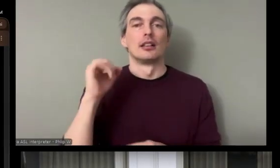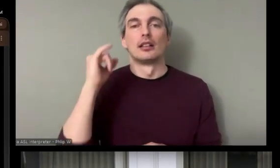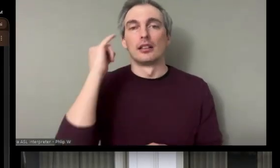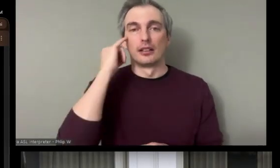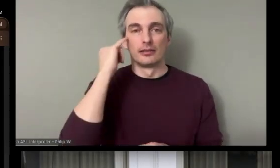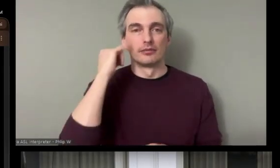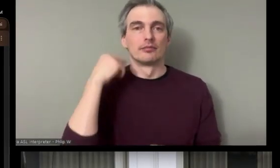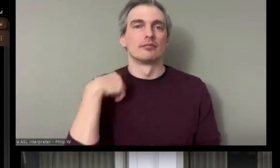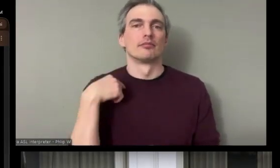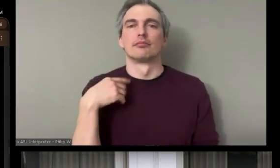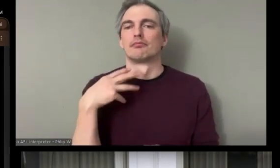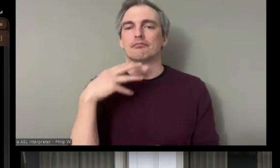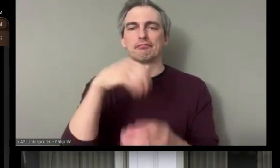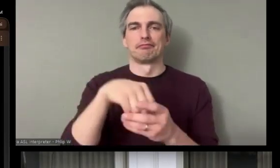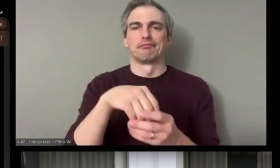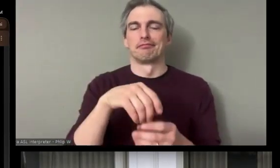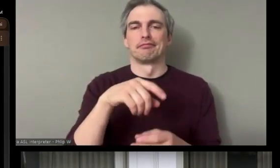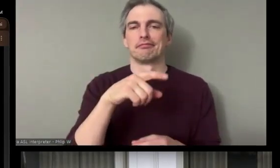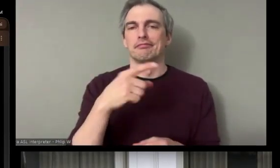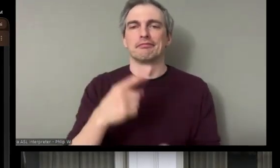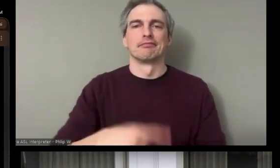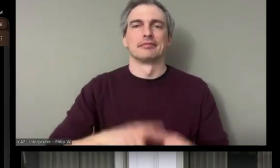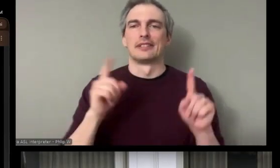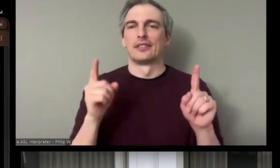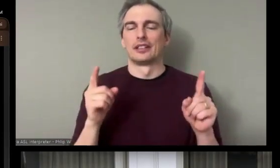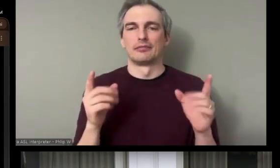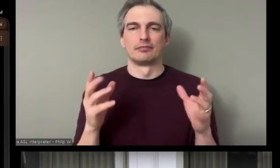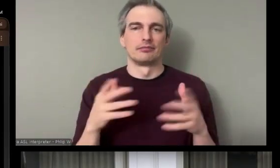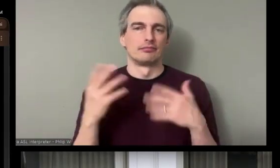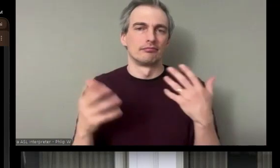if I was in, like, a different... I was using the headset, I would be